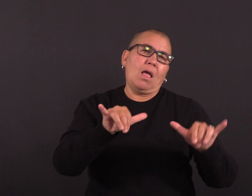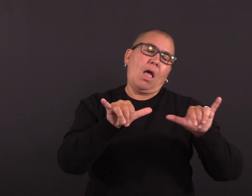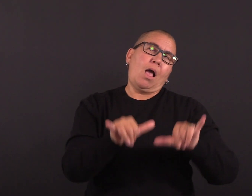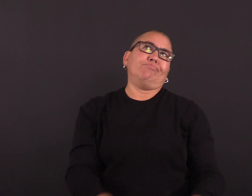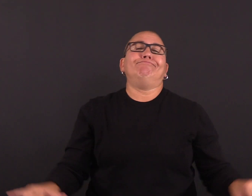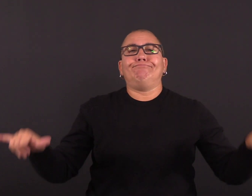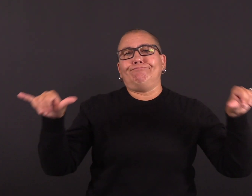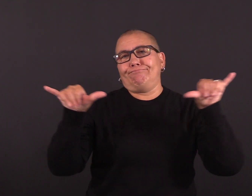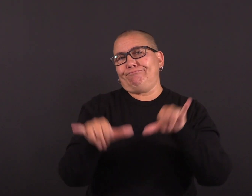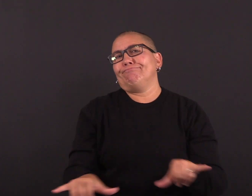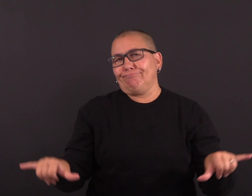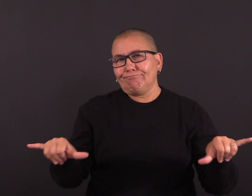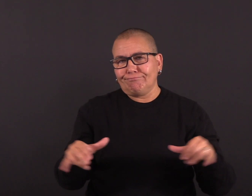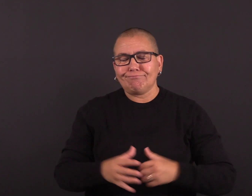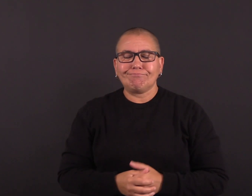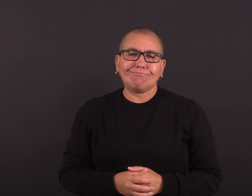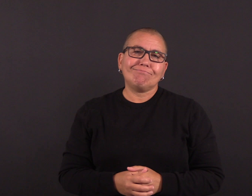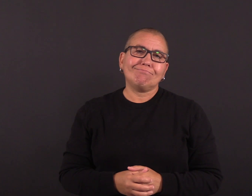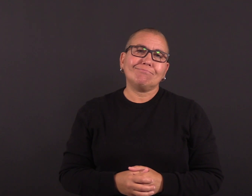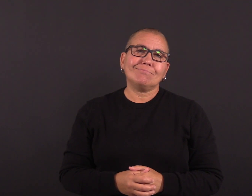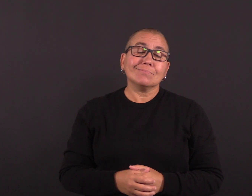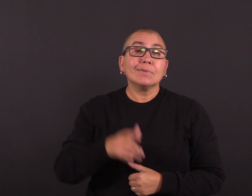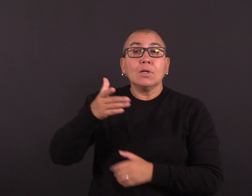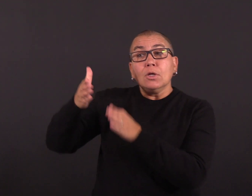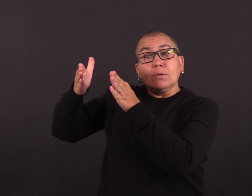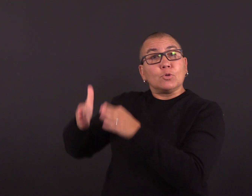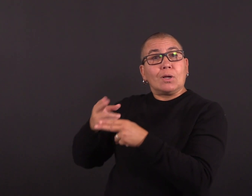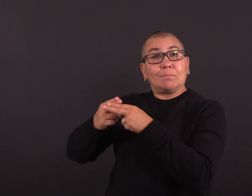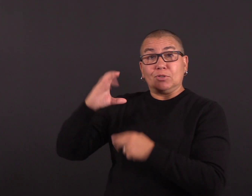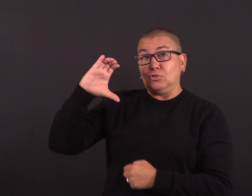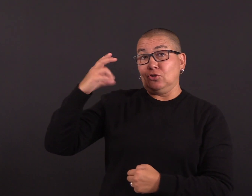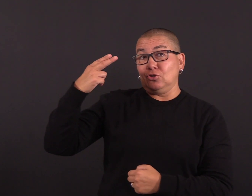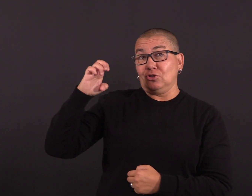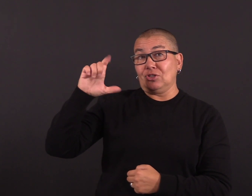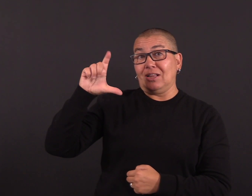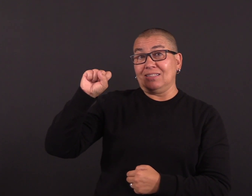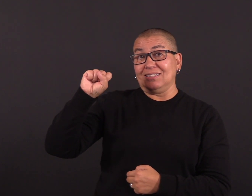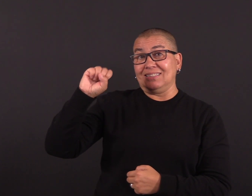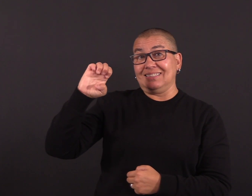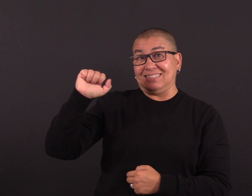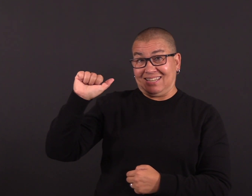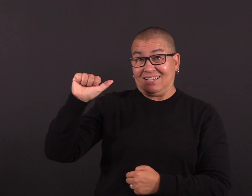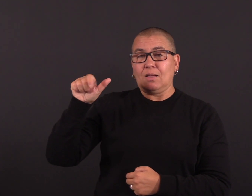like immunity from prior infections and vaccination, also muddies attempts to